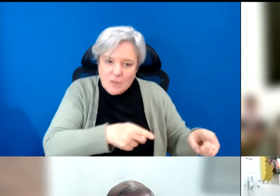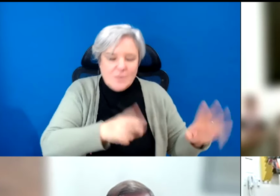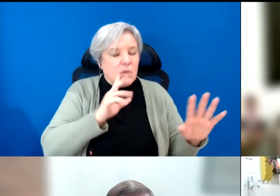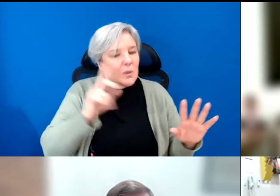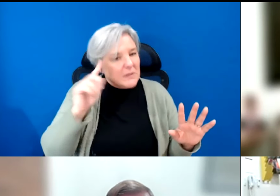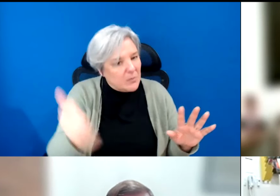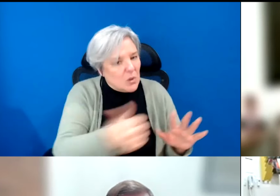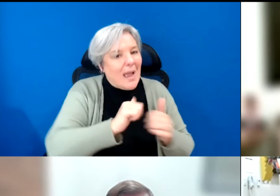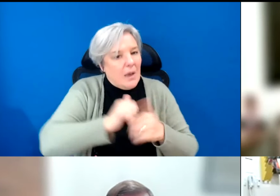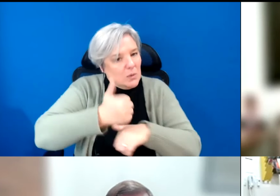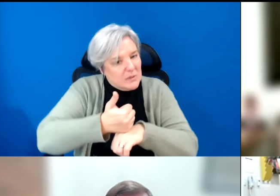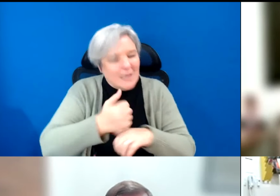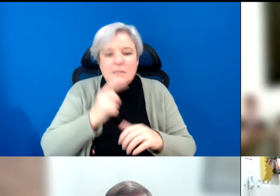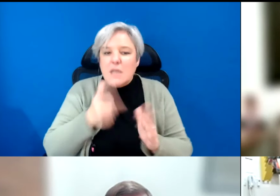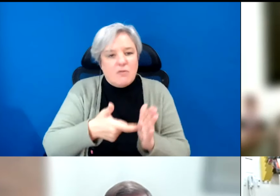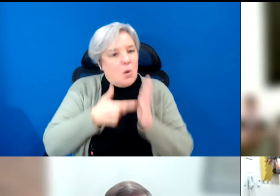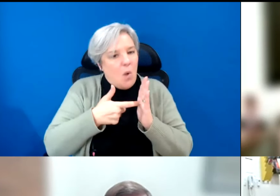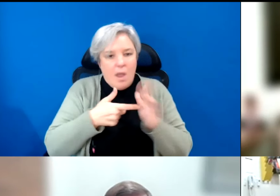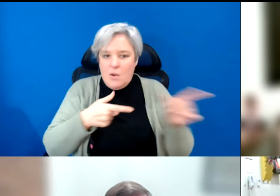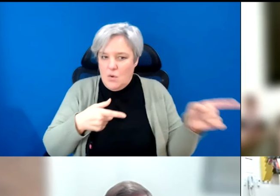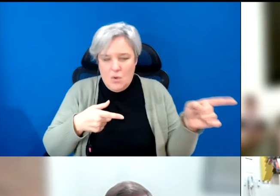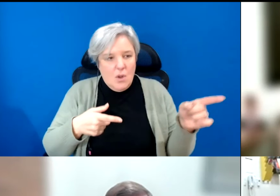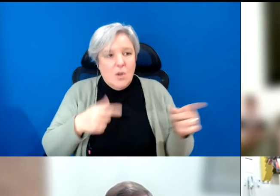It's not mandatory for the student. So whatever guidelines you give the student